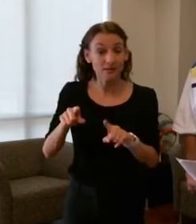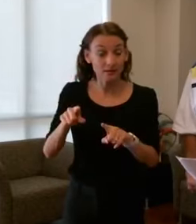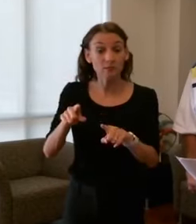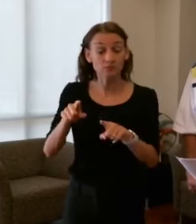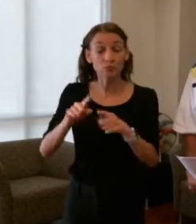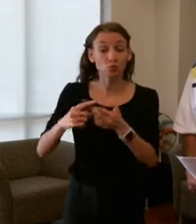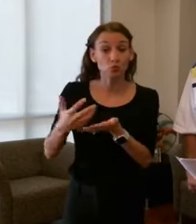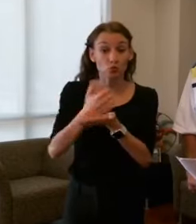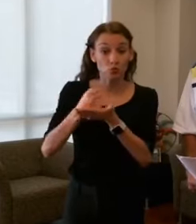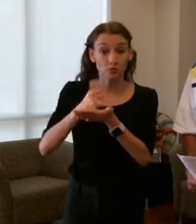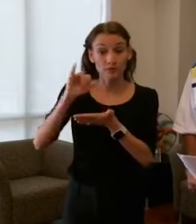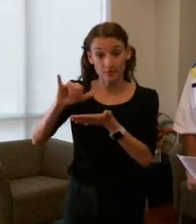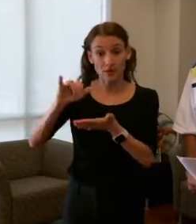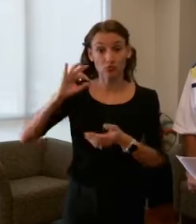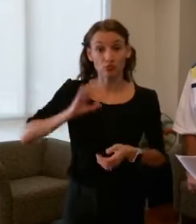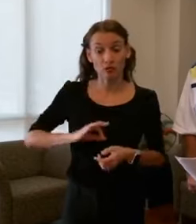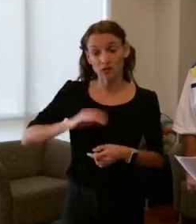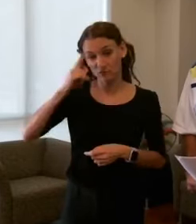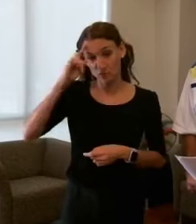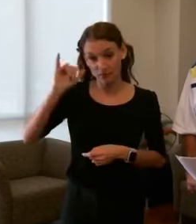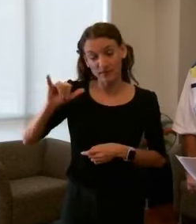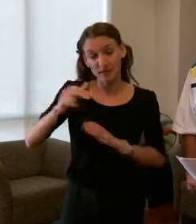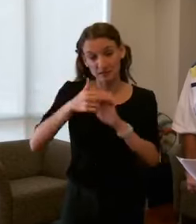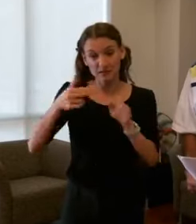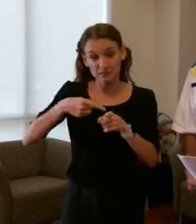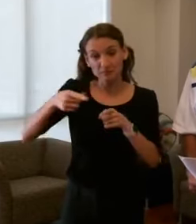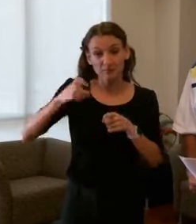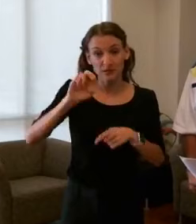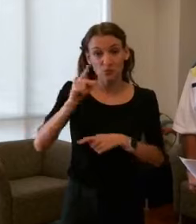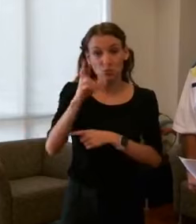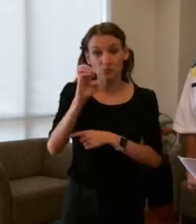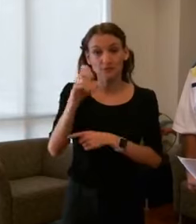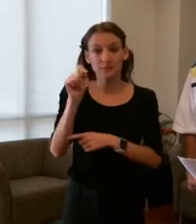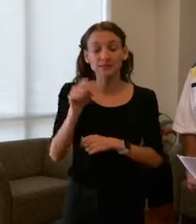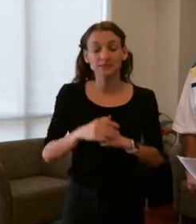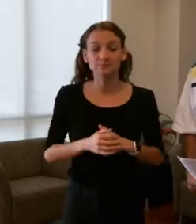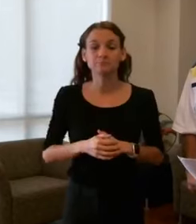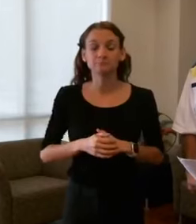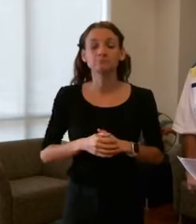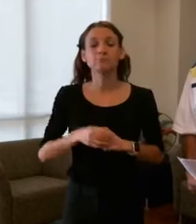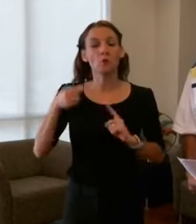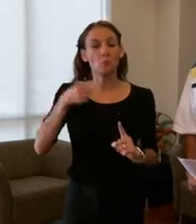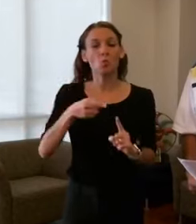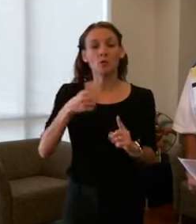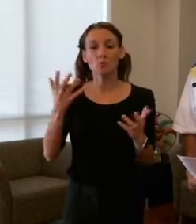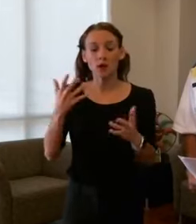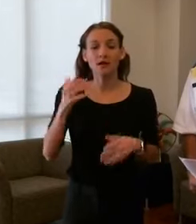in order to earn the credit for the endorsement track. In short, we're going to individualize